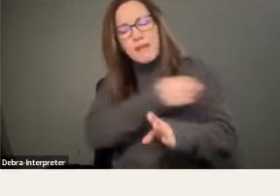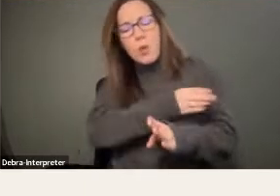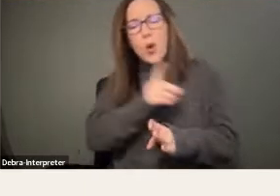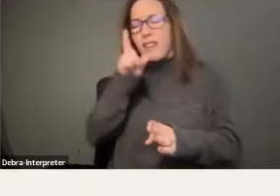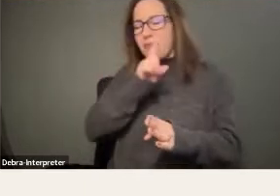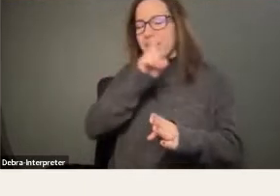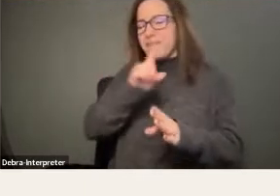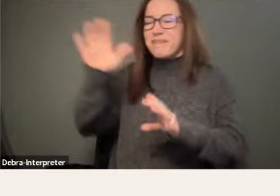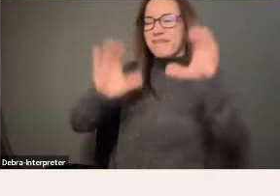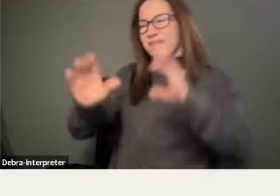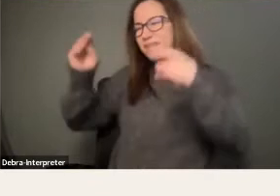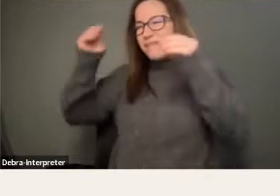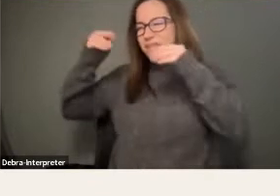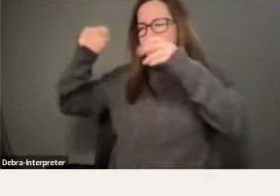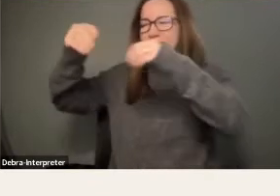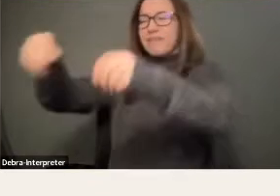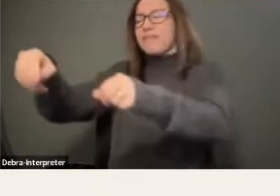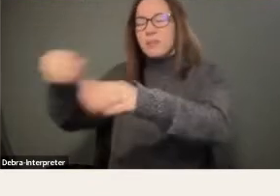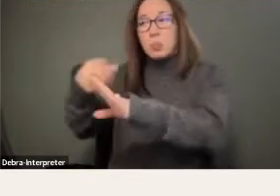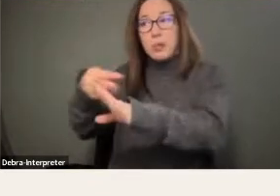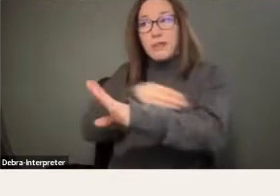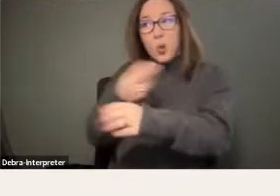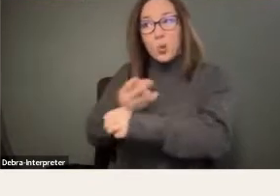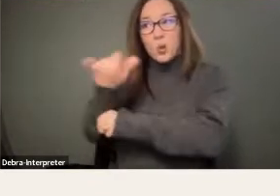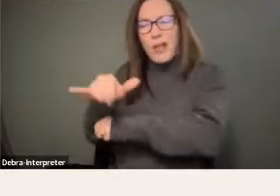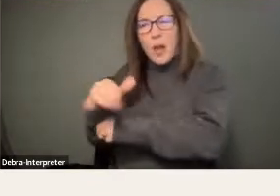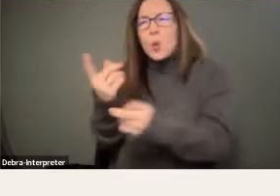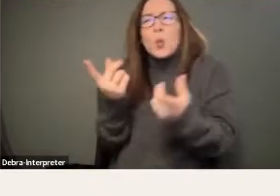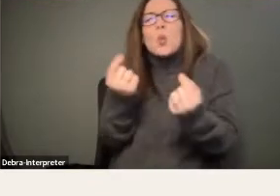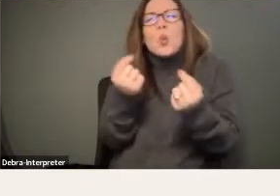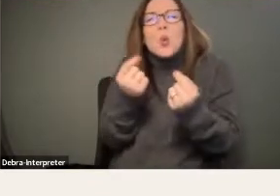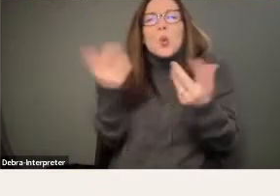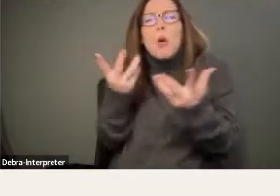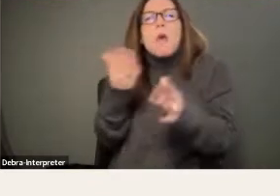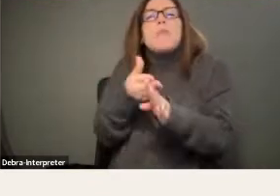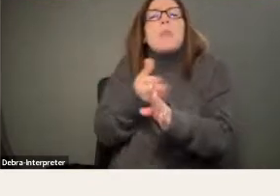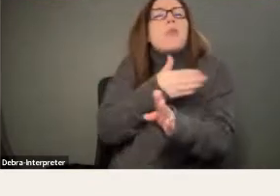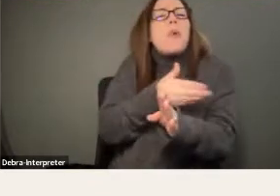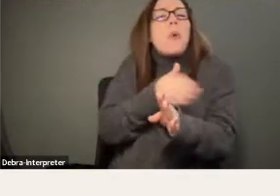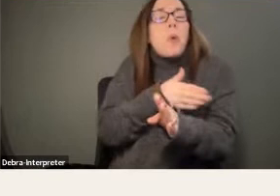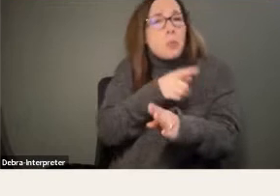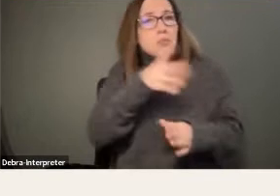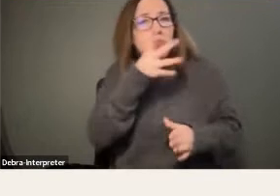are looking to see what was done in agriculture before. A lot of the synthetic chemicals were TROEUP